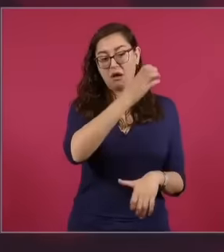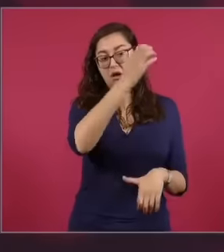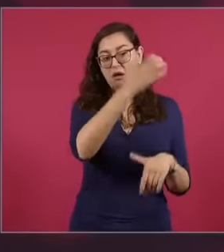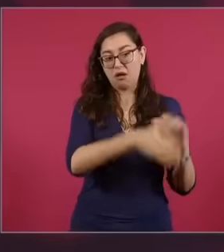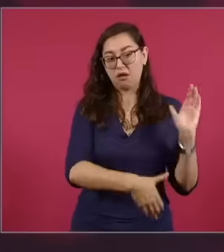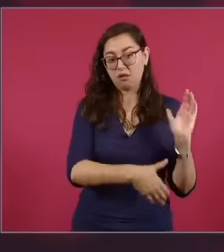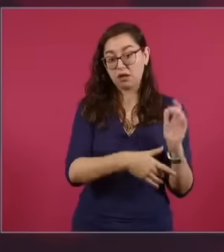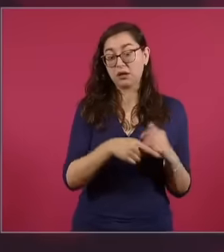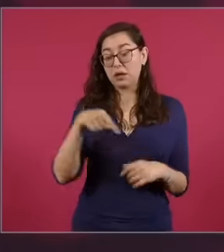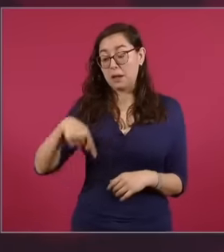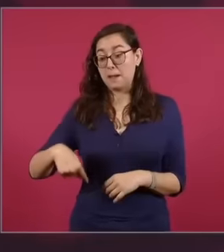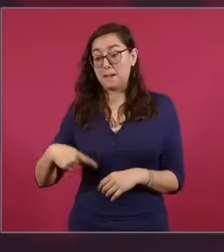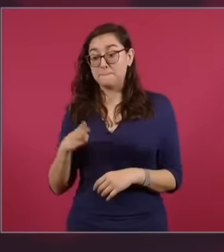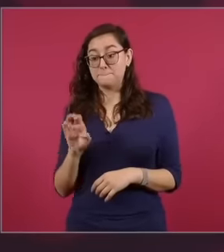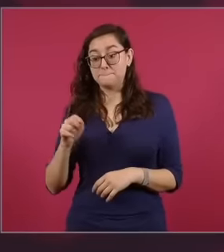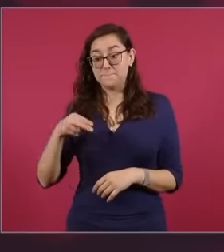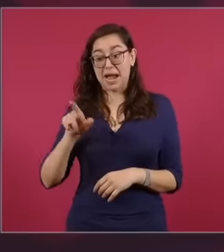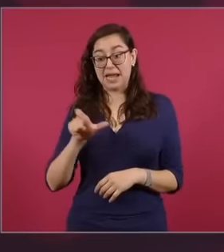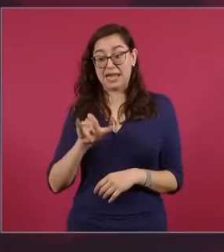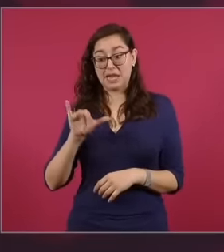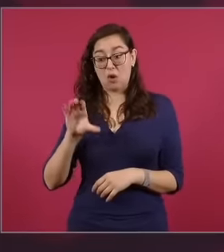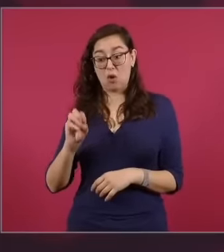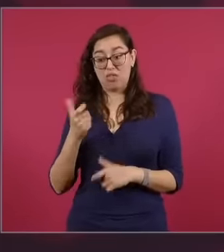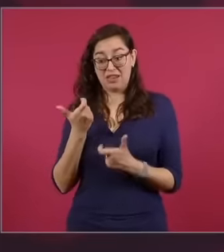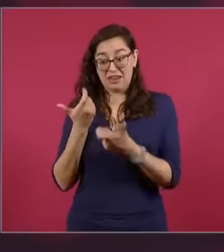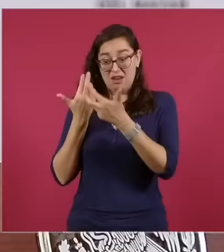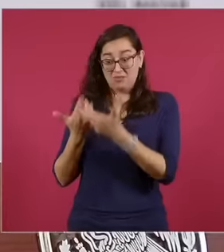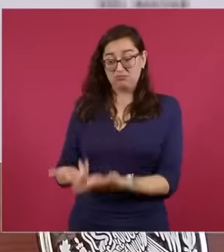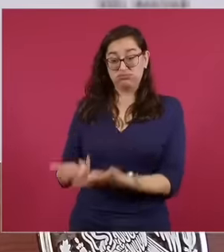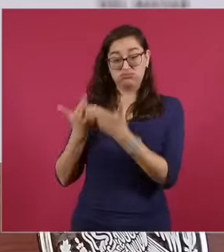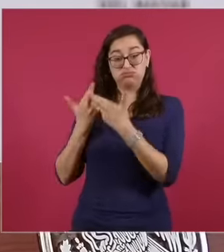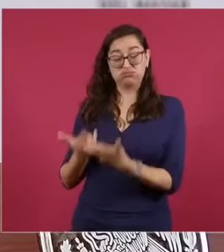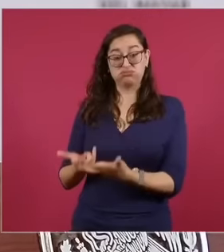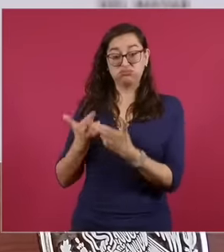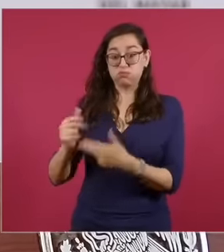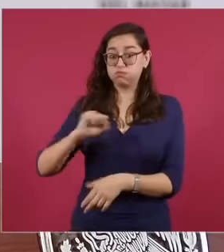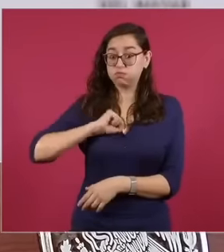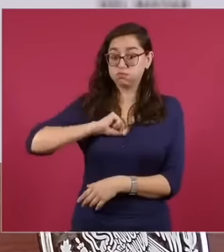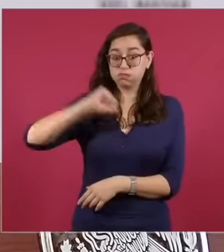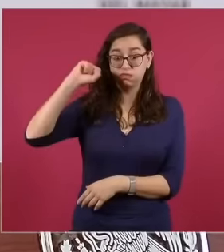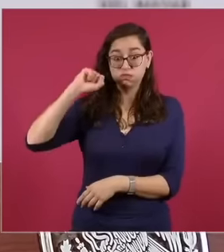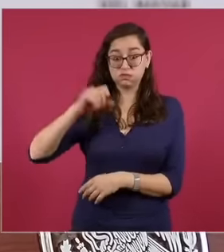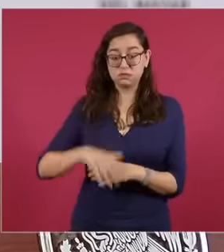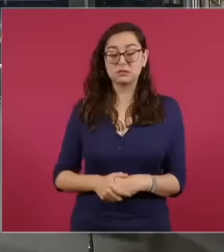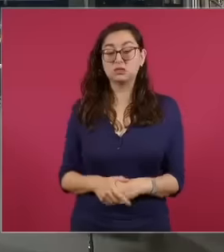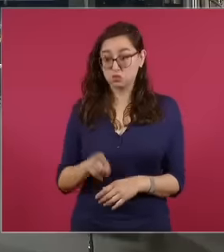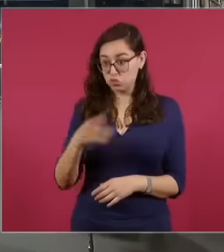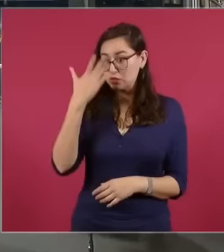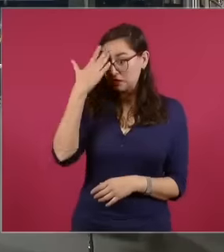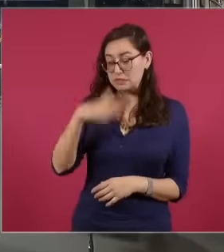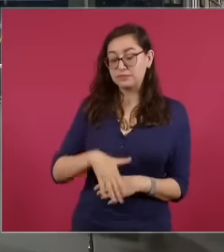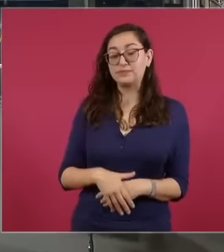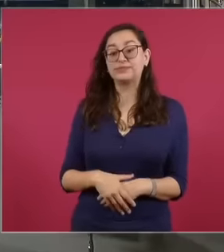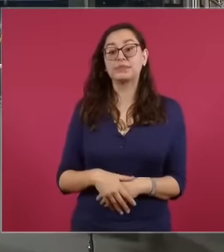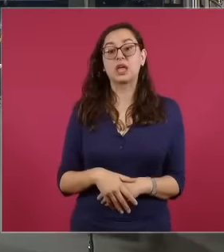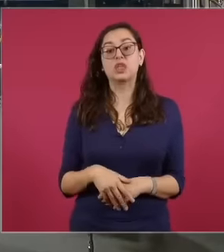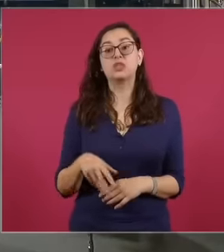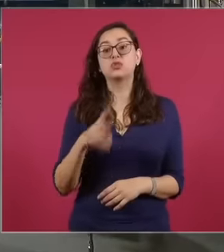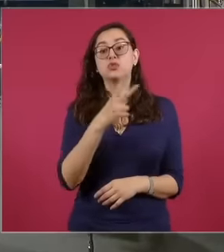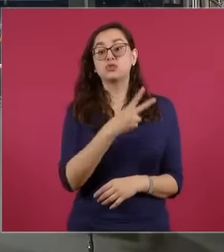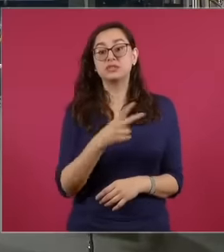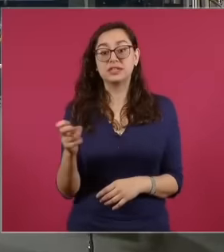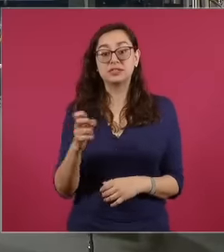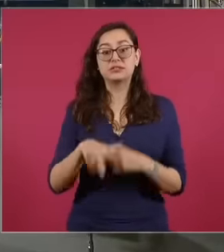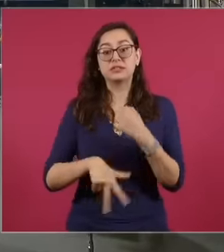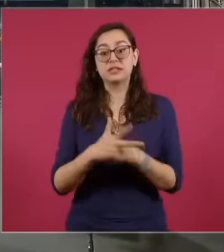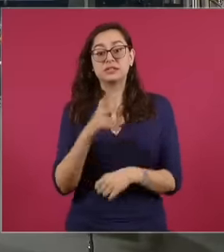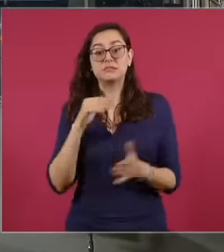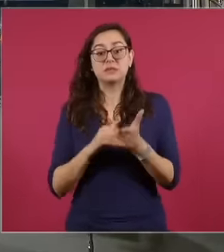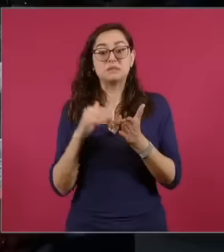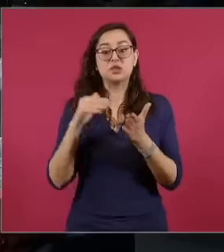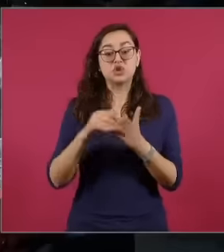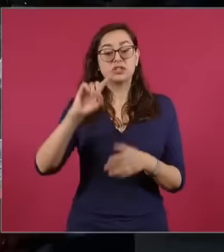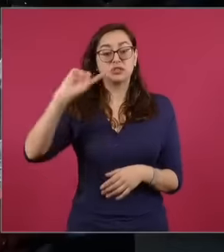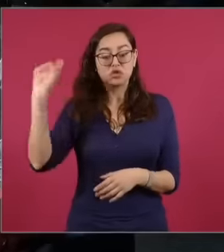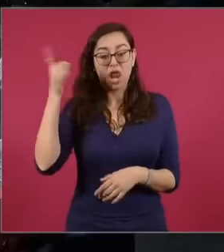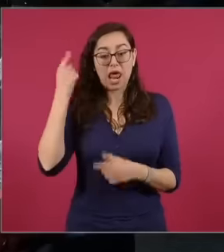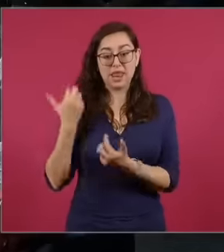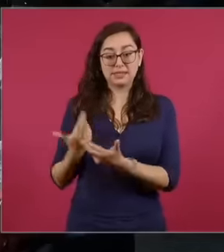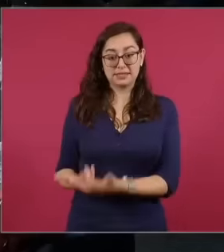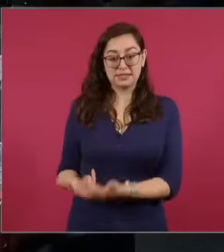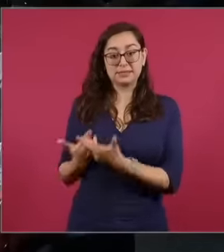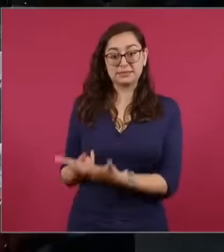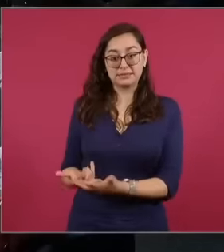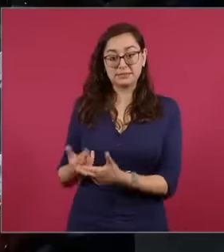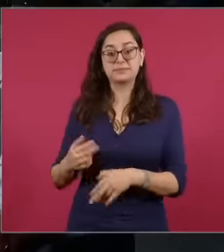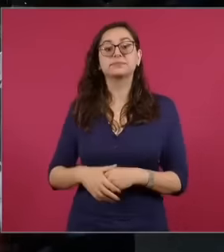record reserves from the Bank of Mexico you know how much we have 12 billion dollars